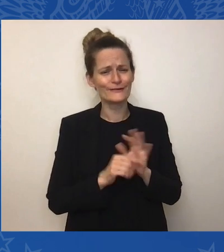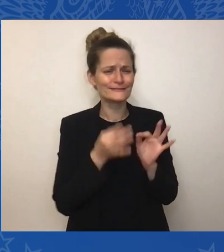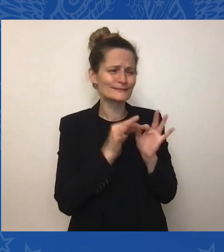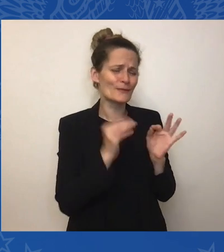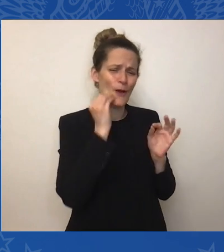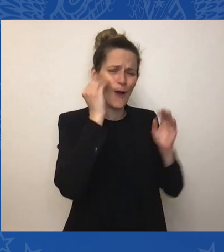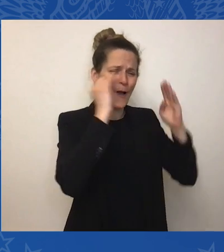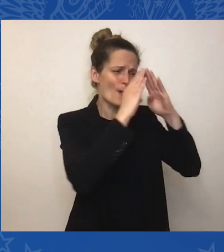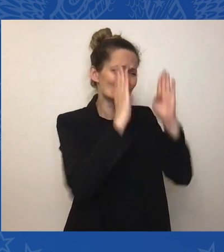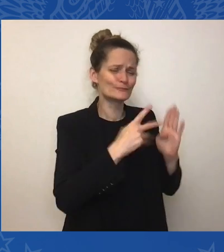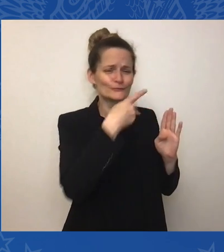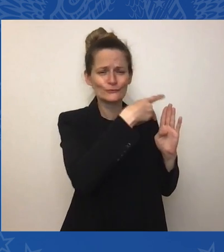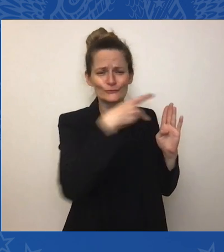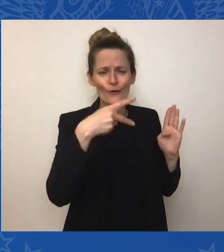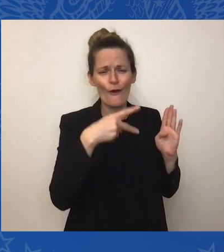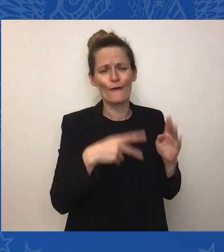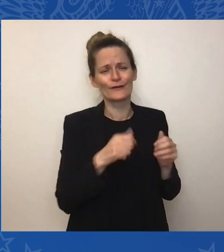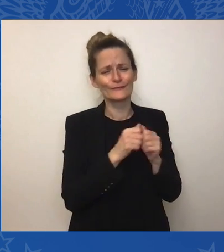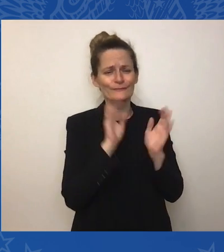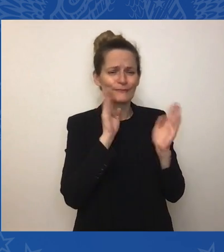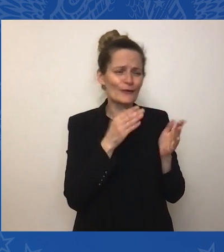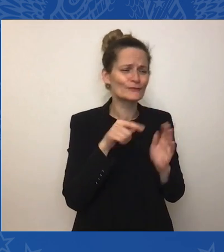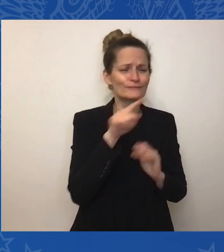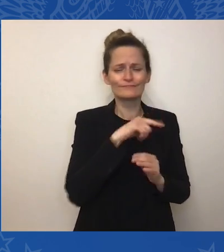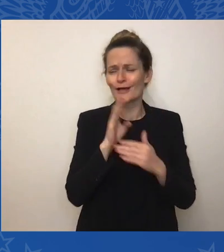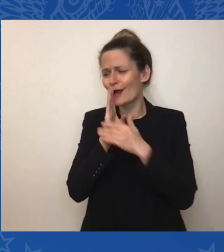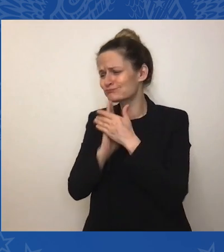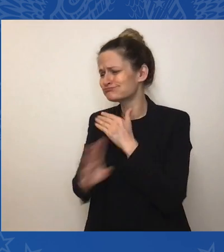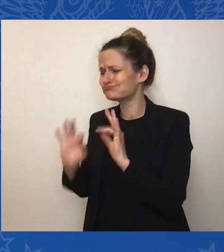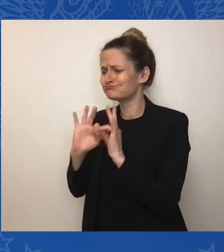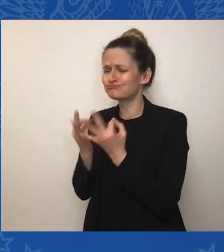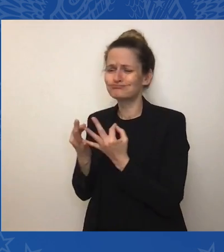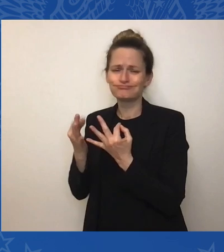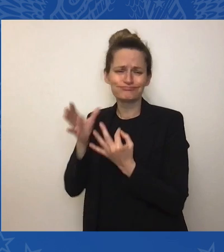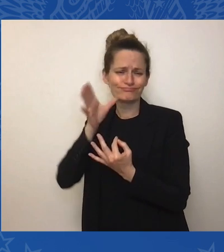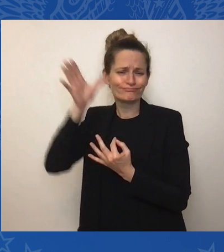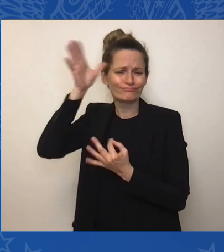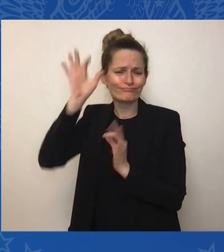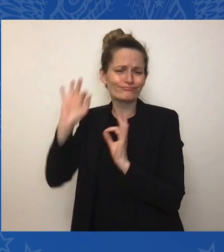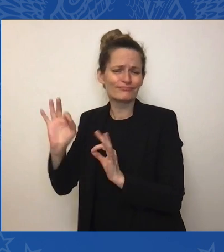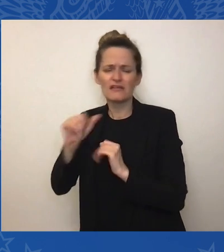We never felt we were poor, but we never had -- we had trouble making the tuition, which was 300 bucks a year.